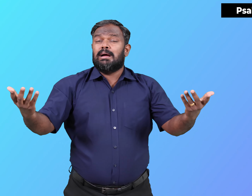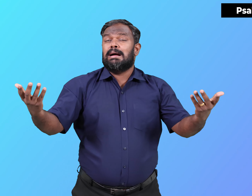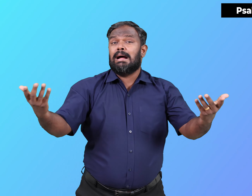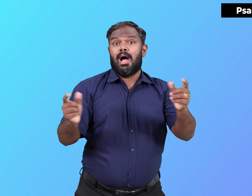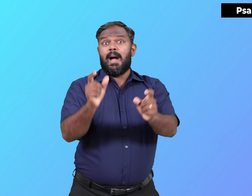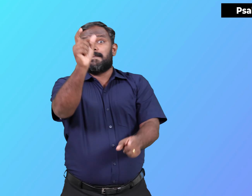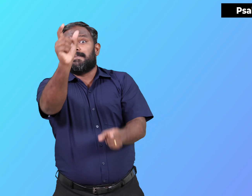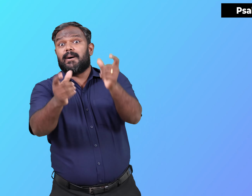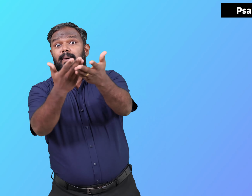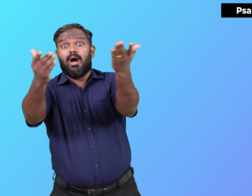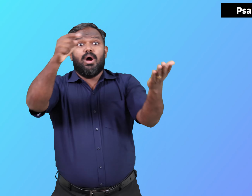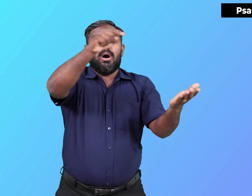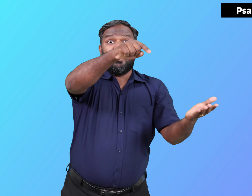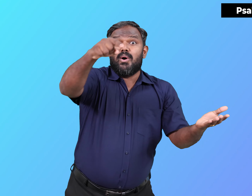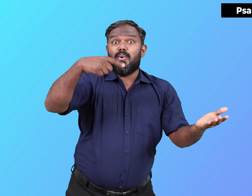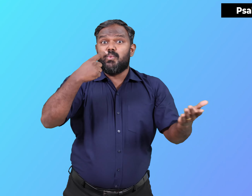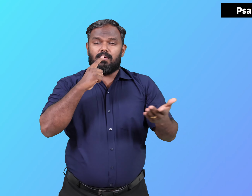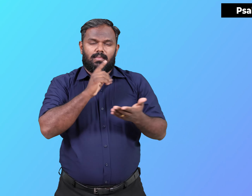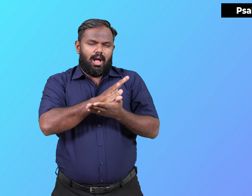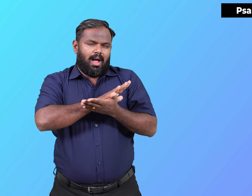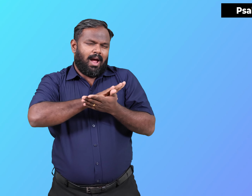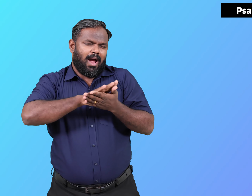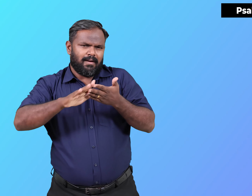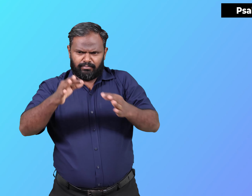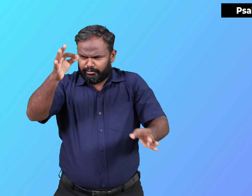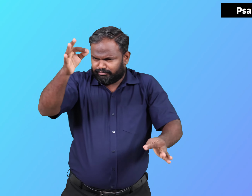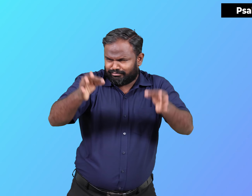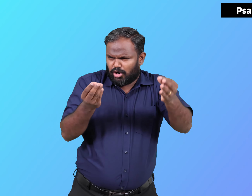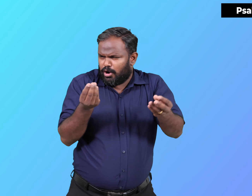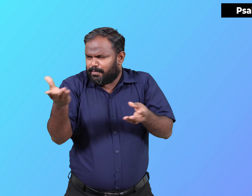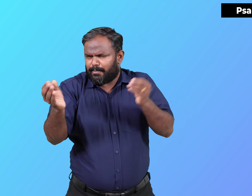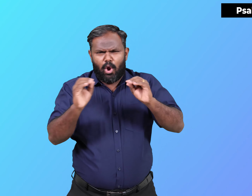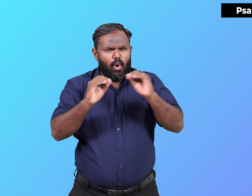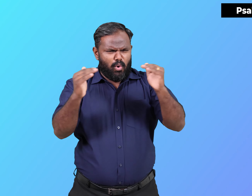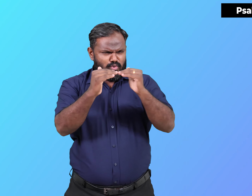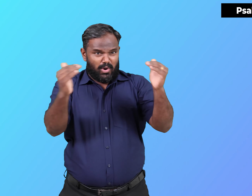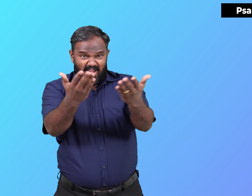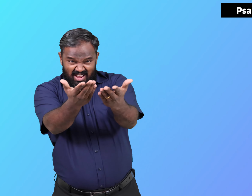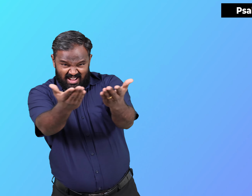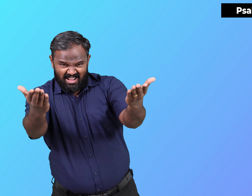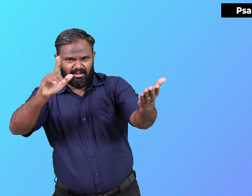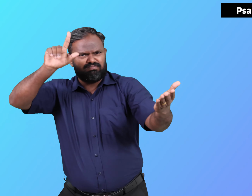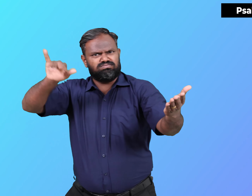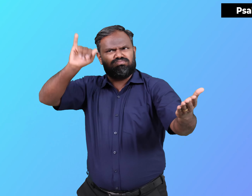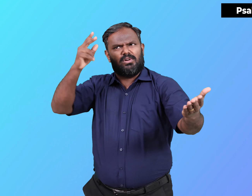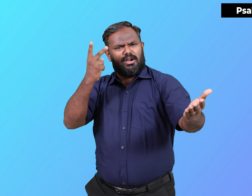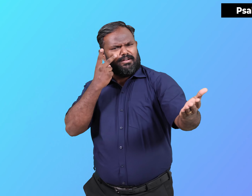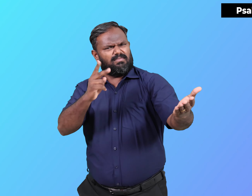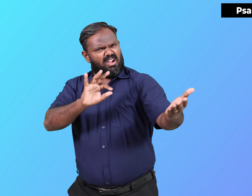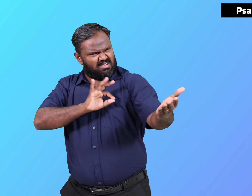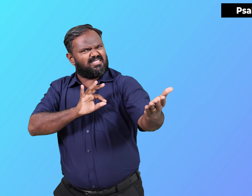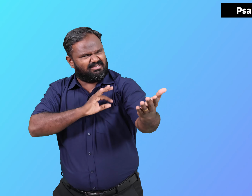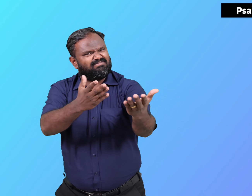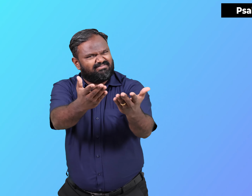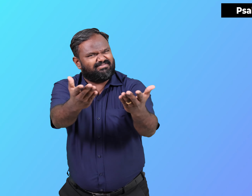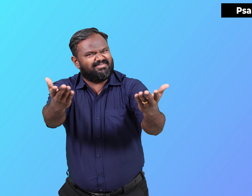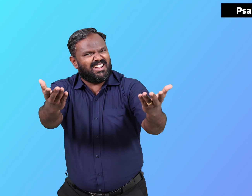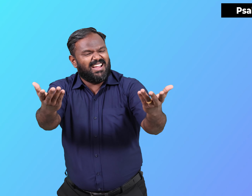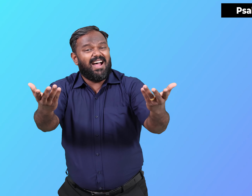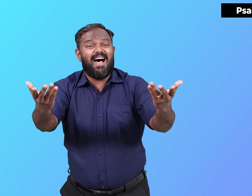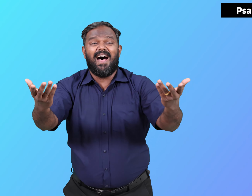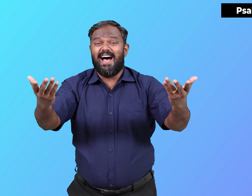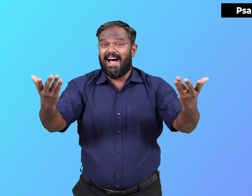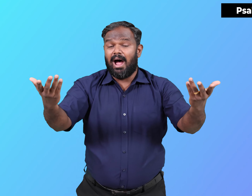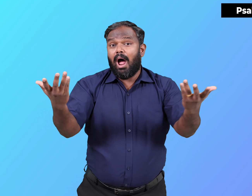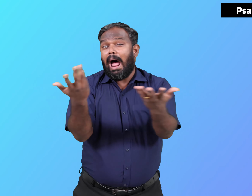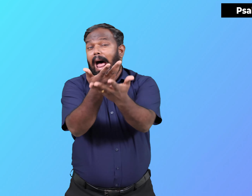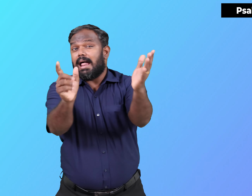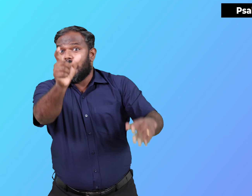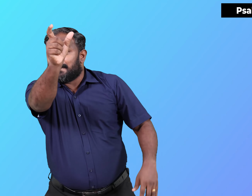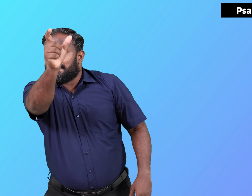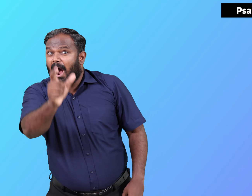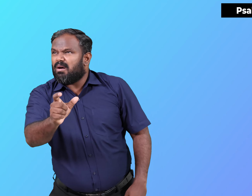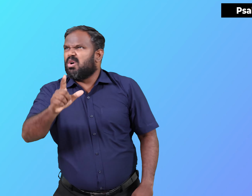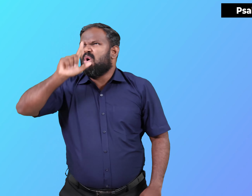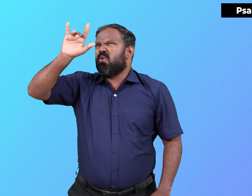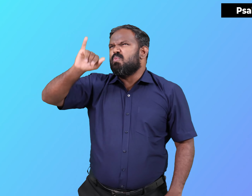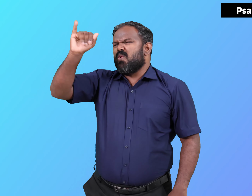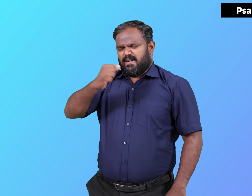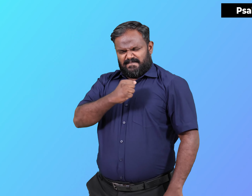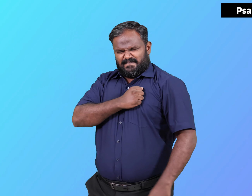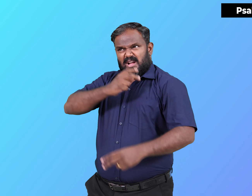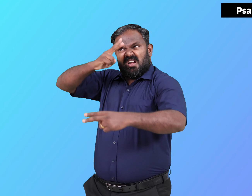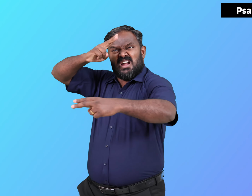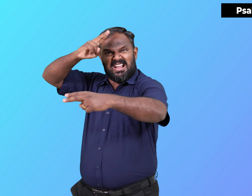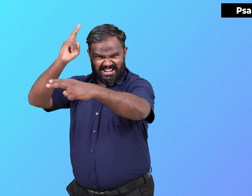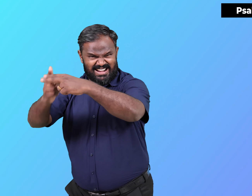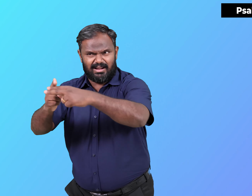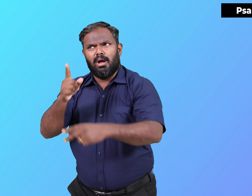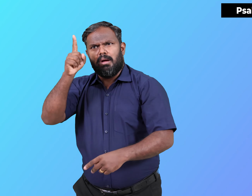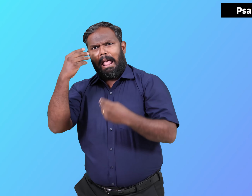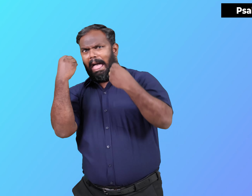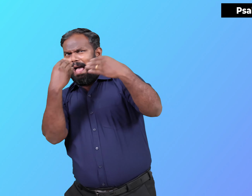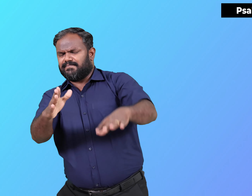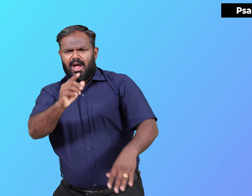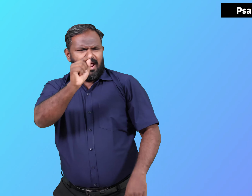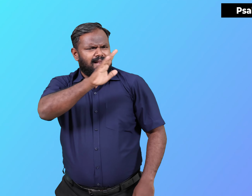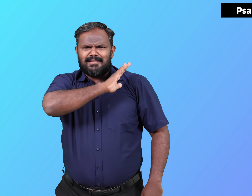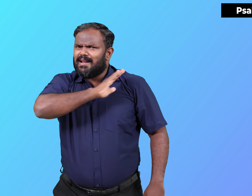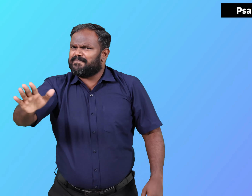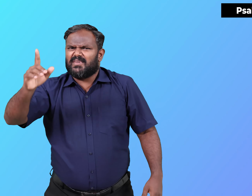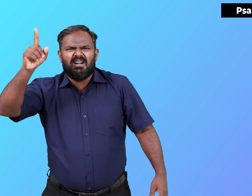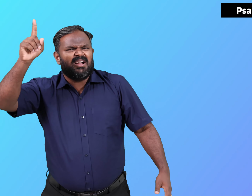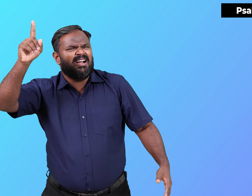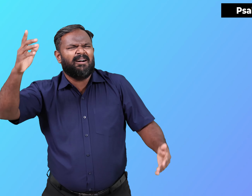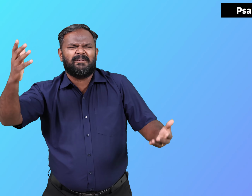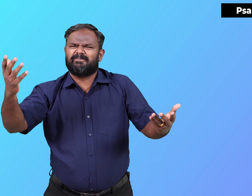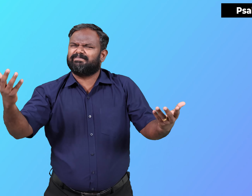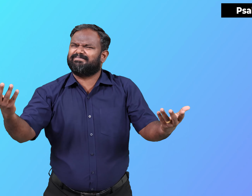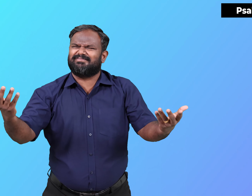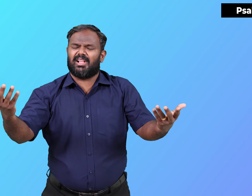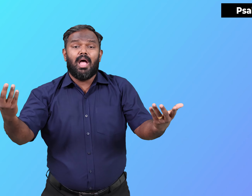The LORD loves what is right, and he will never leave his faithful people without help.